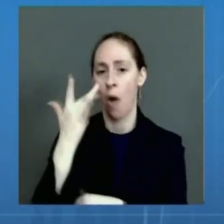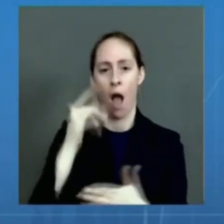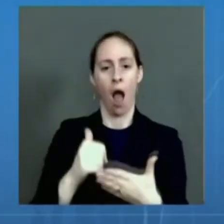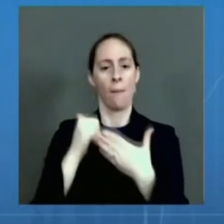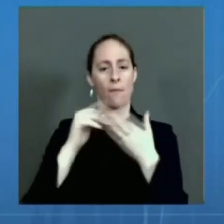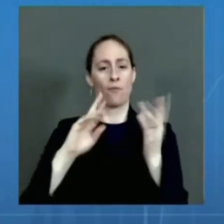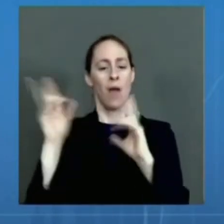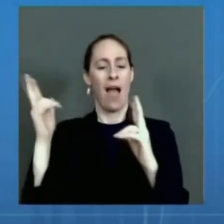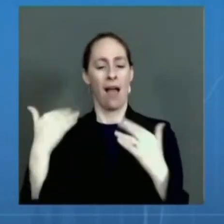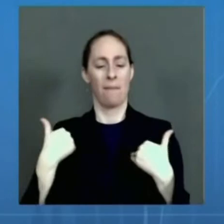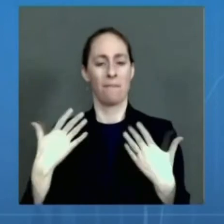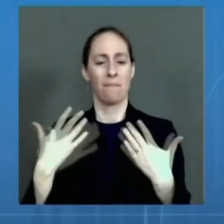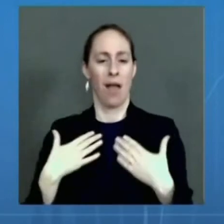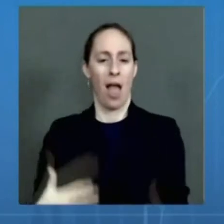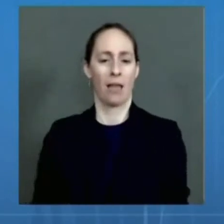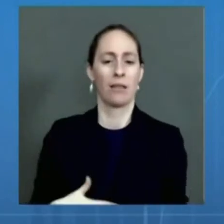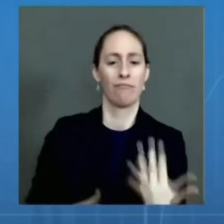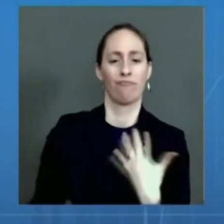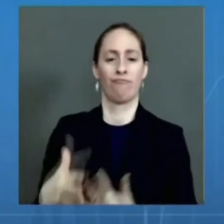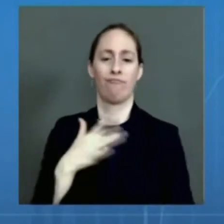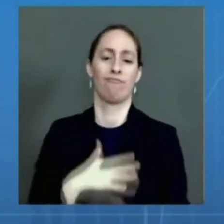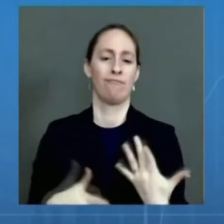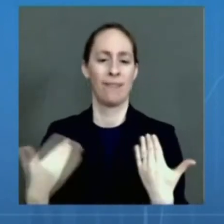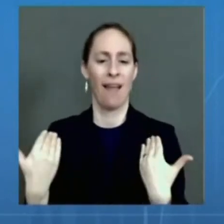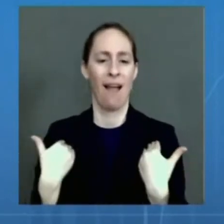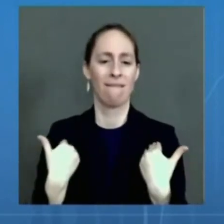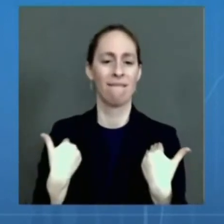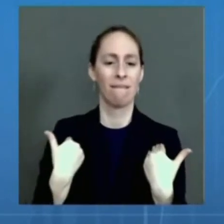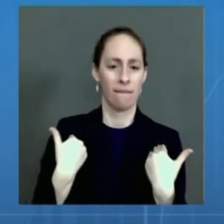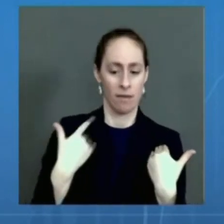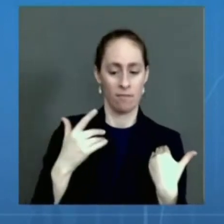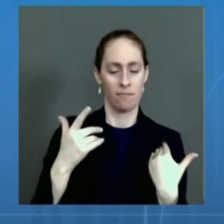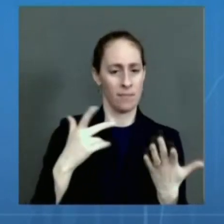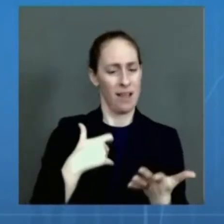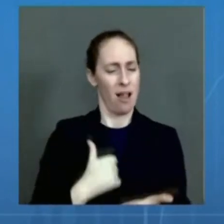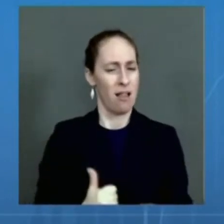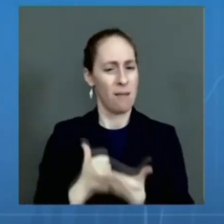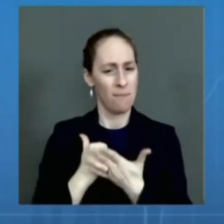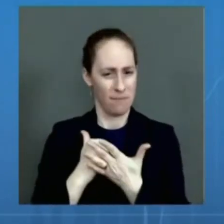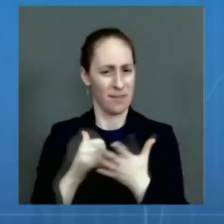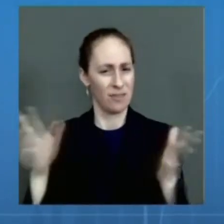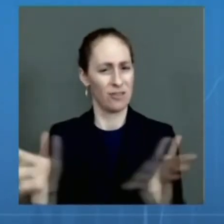VACCINE PROTECTION. WHAT WE DO KNOW IS WE HAVE THE TOOLS TO PROTECT OURSELVES